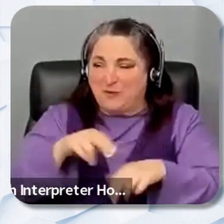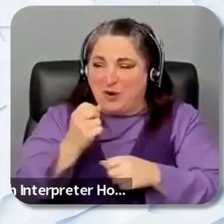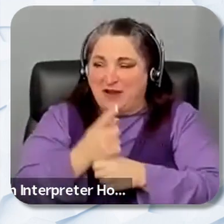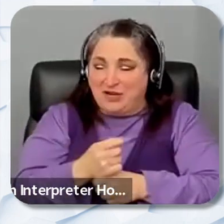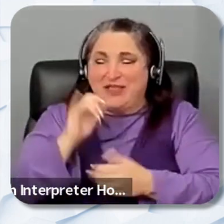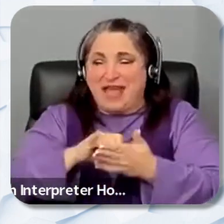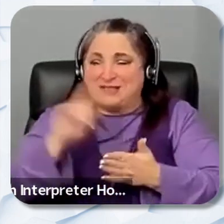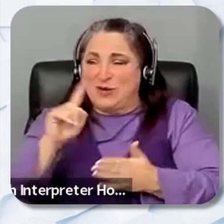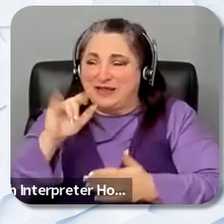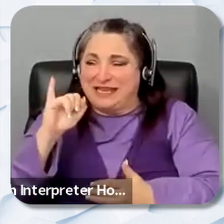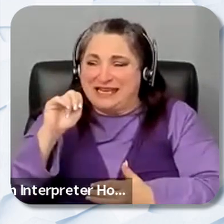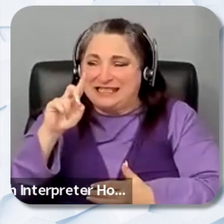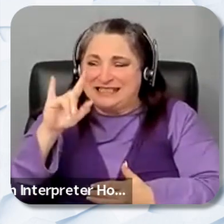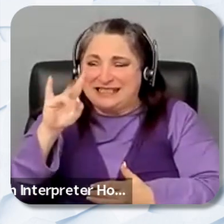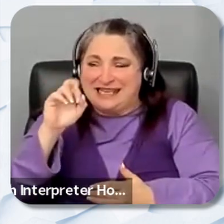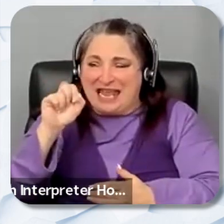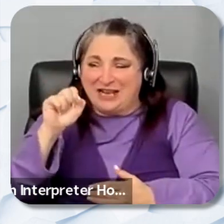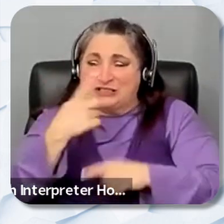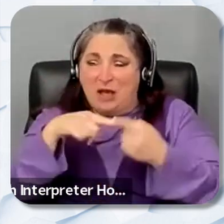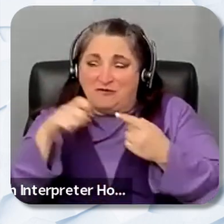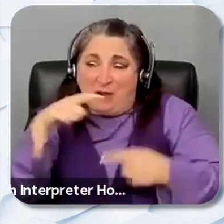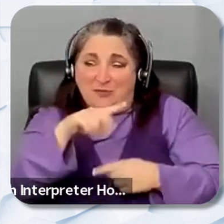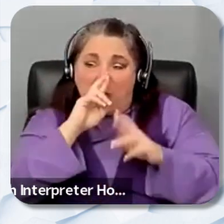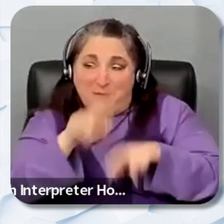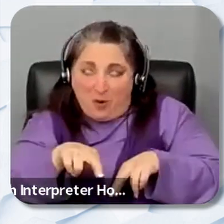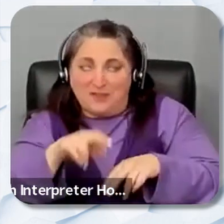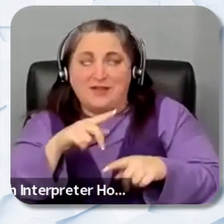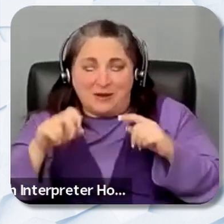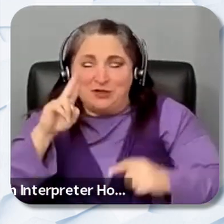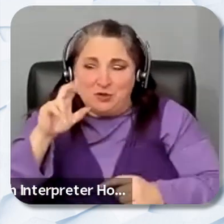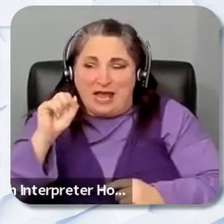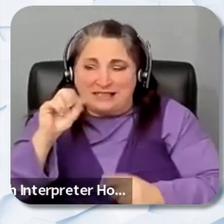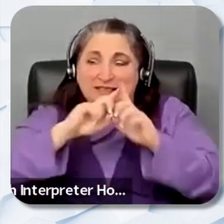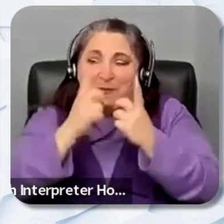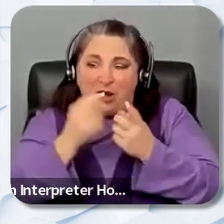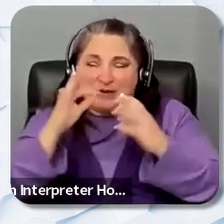not made up. We don't just create them. They're from the US Department of Education, and you